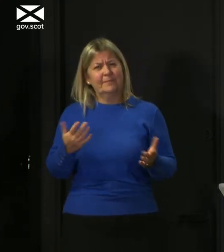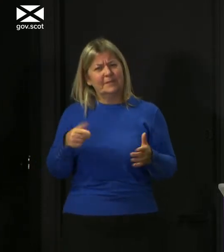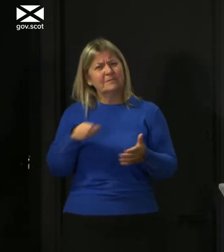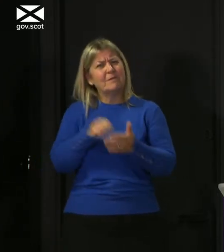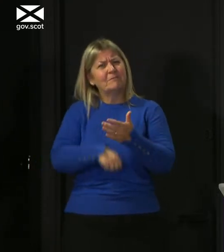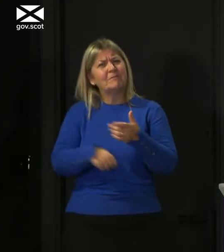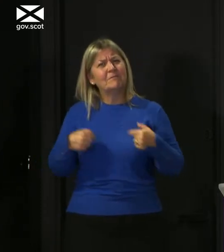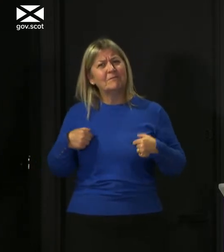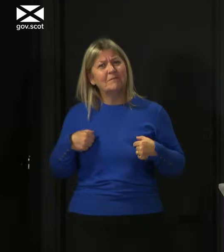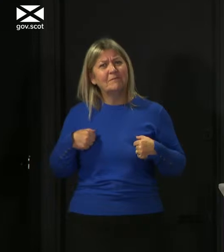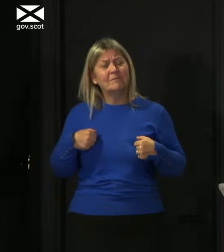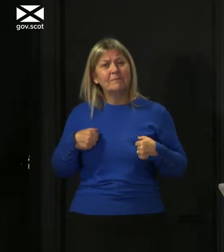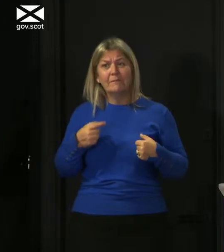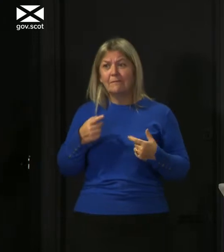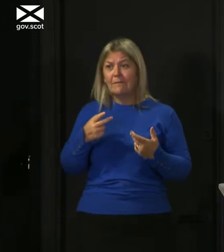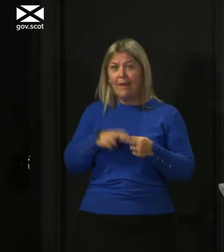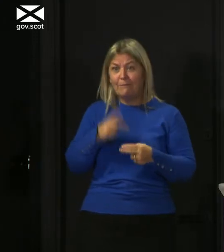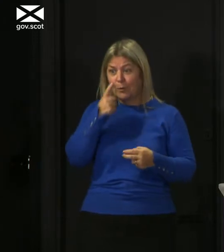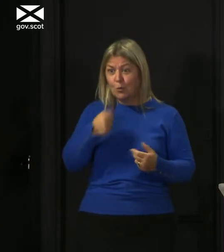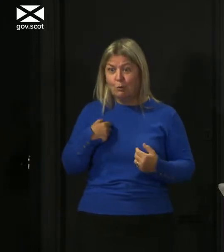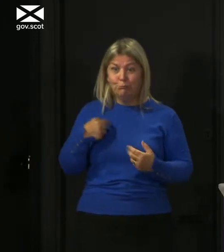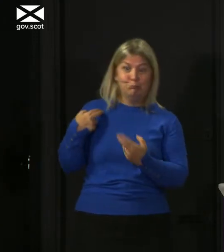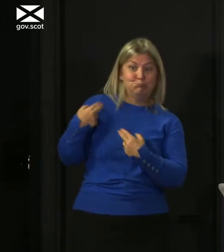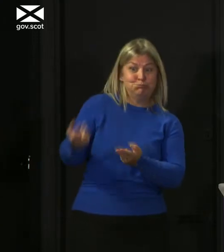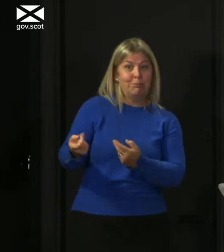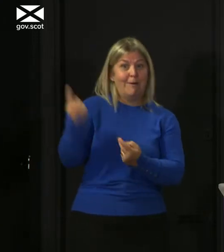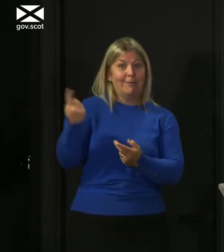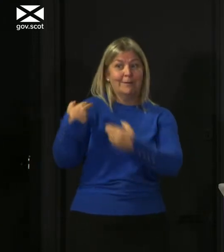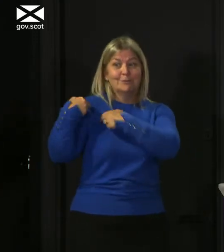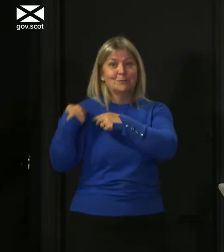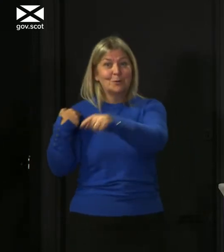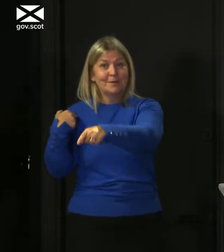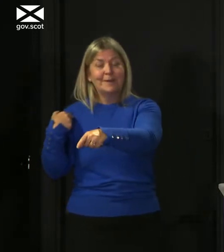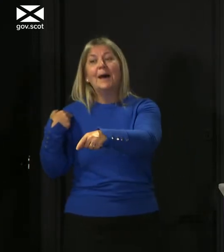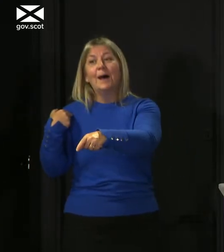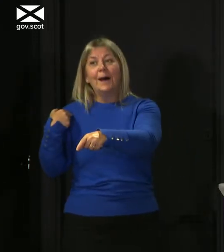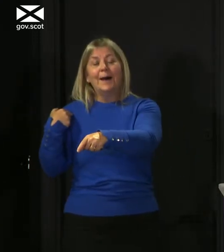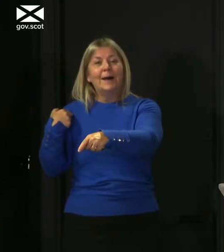off-load them to somebody else, maybe there would be a temptation may be. We have to take decisions,